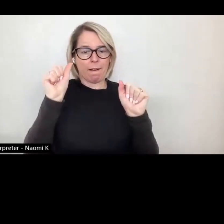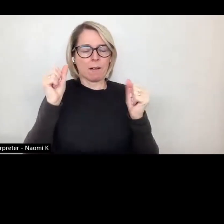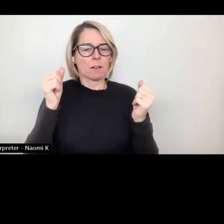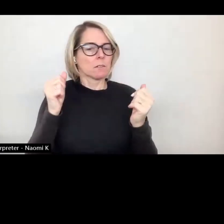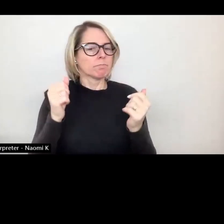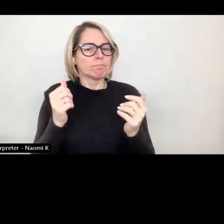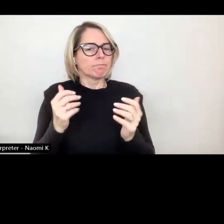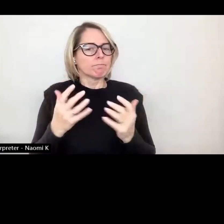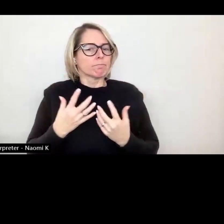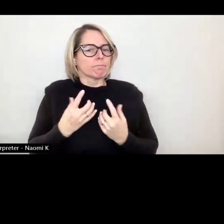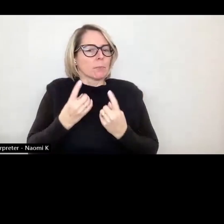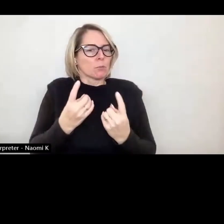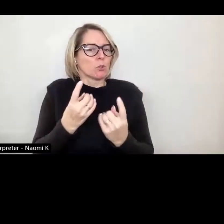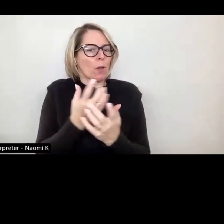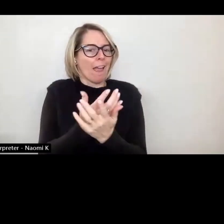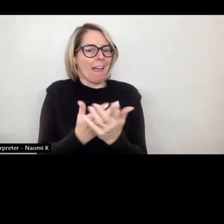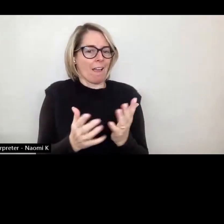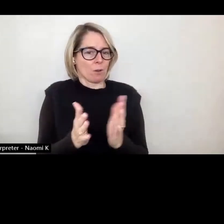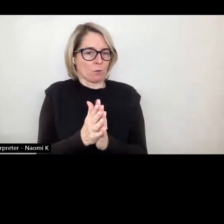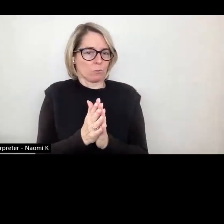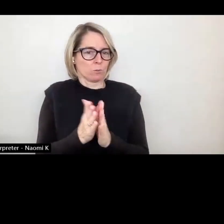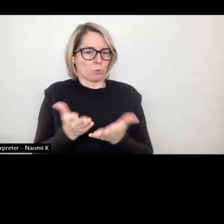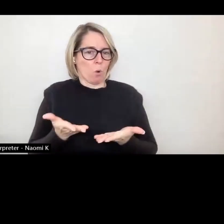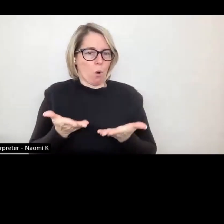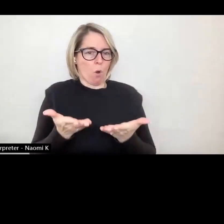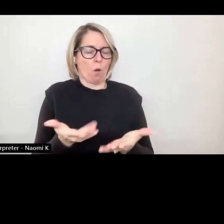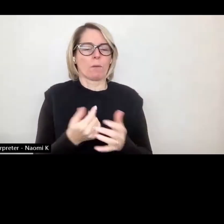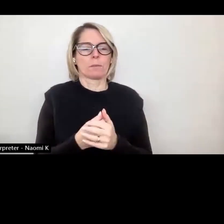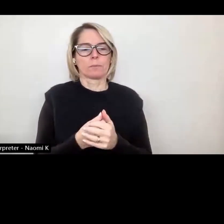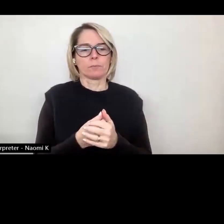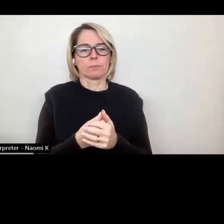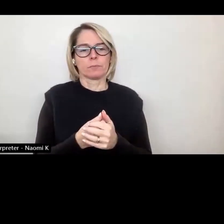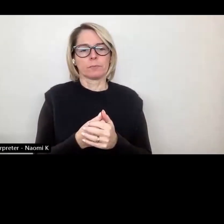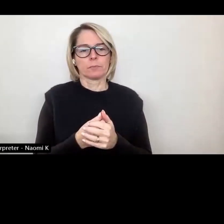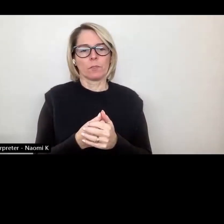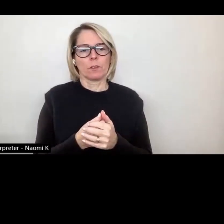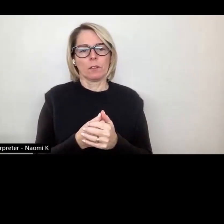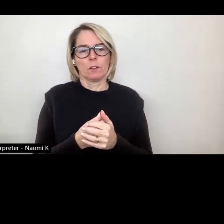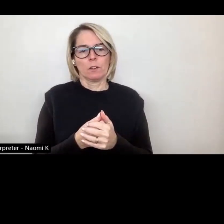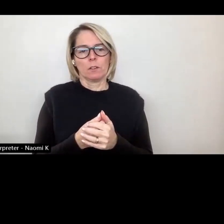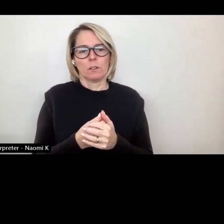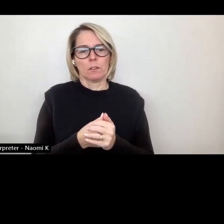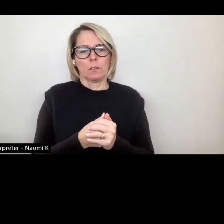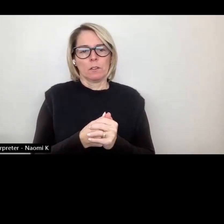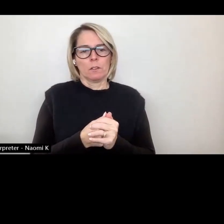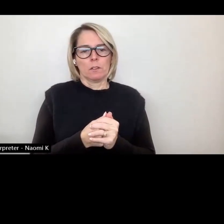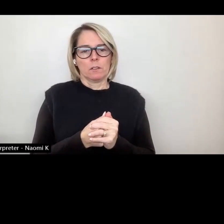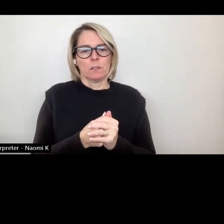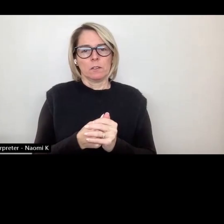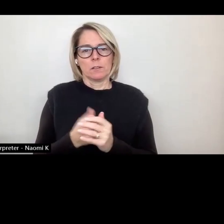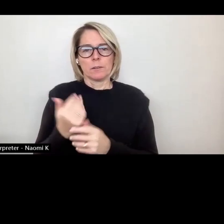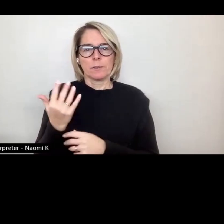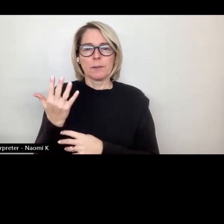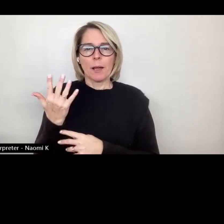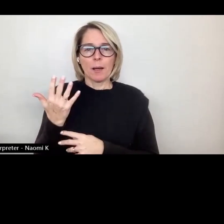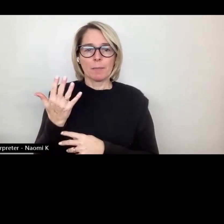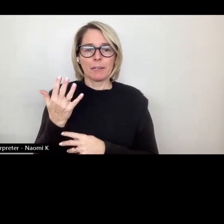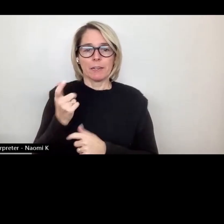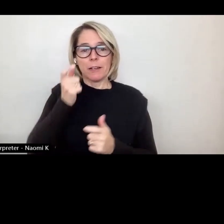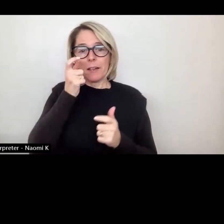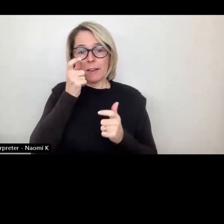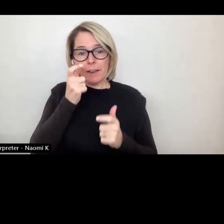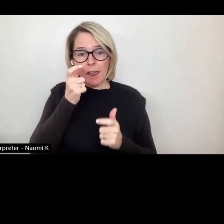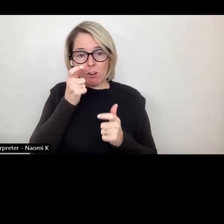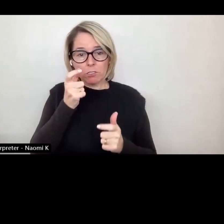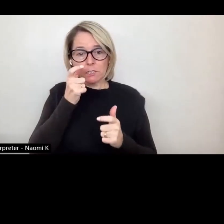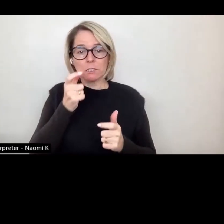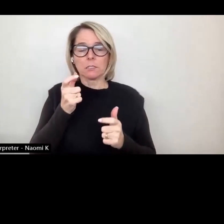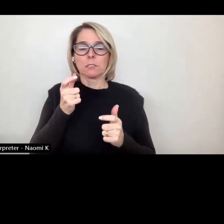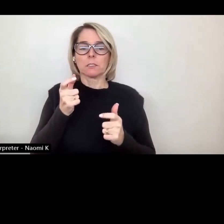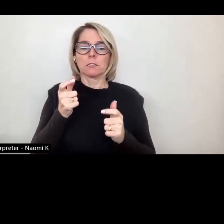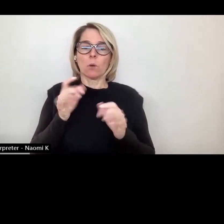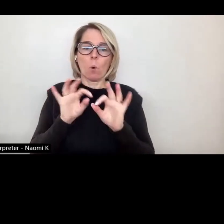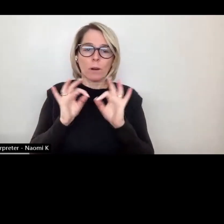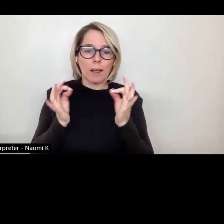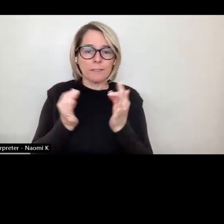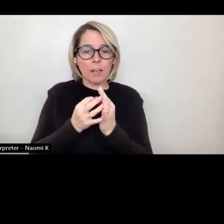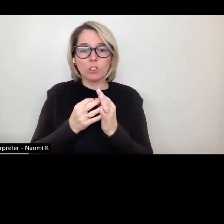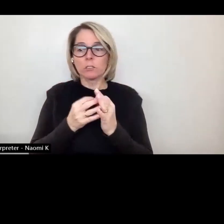And in terms of how many carers an organisation is realistically able to reach, again, we don't have a view on that.